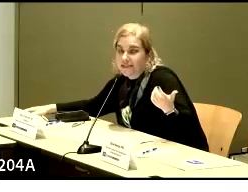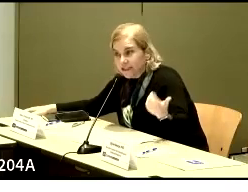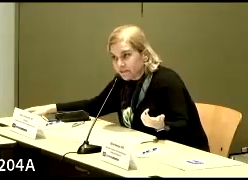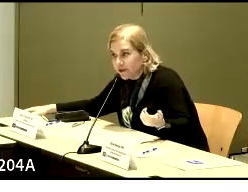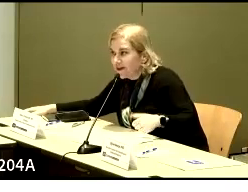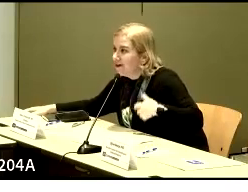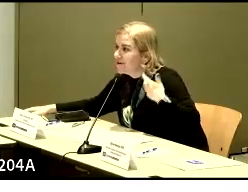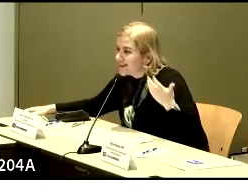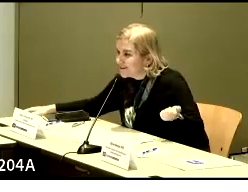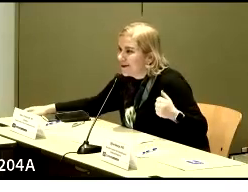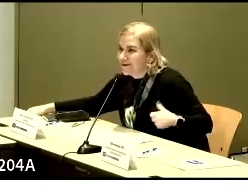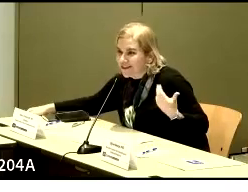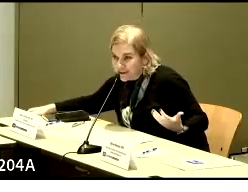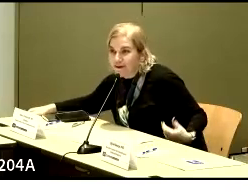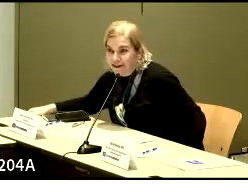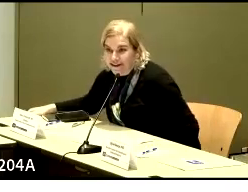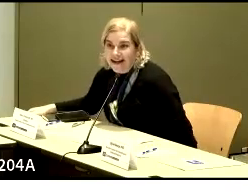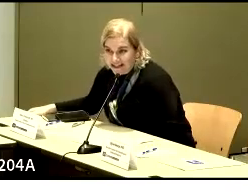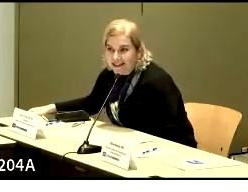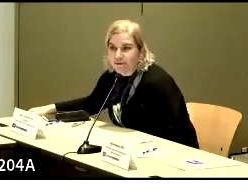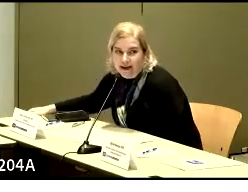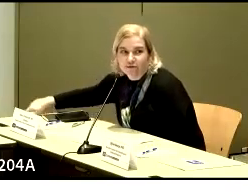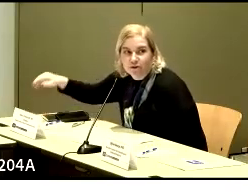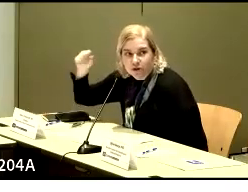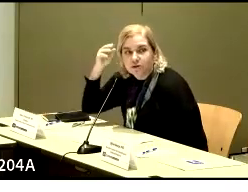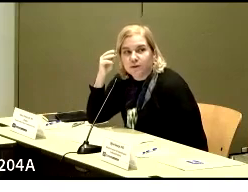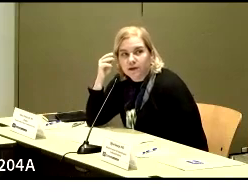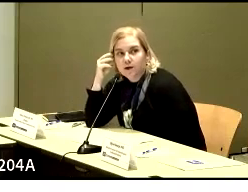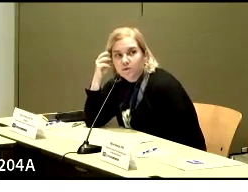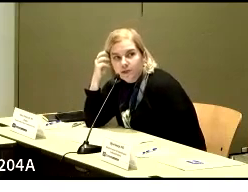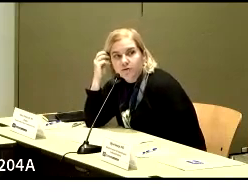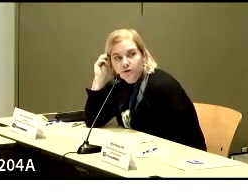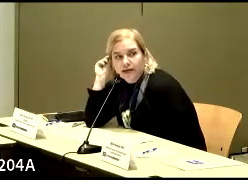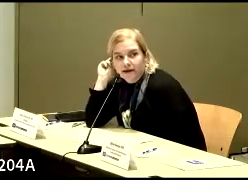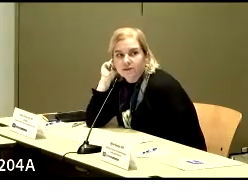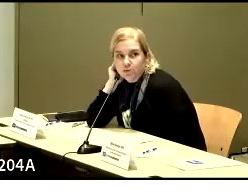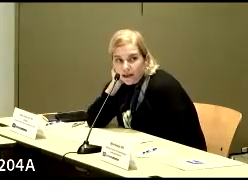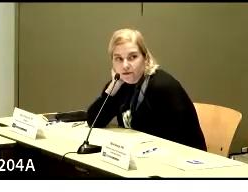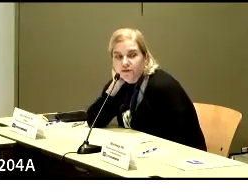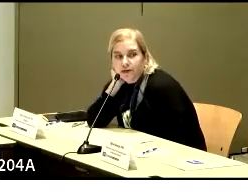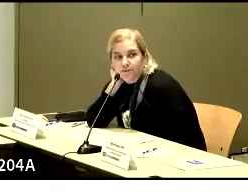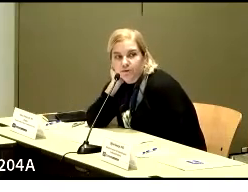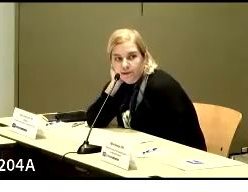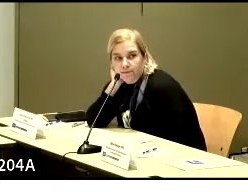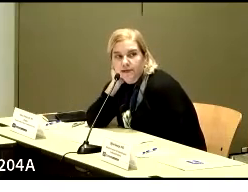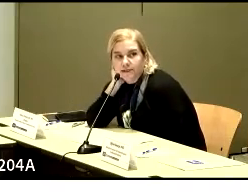than $6 million as compared to the 280 that we have for overdose, but we do newly have 12 recipients.